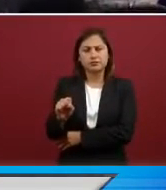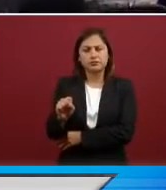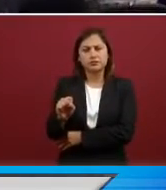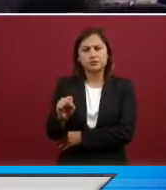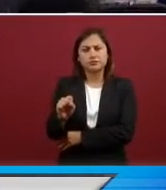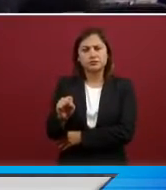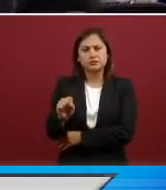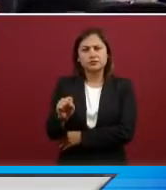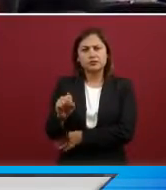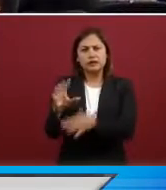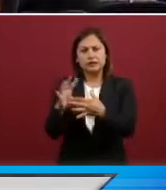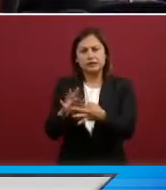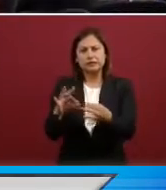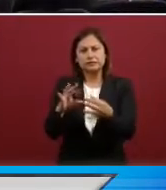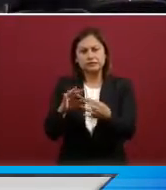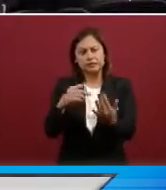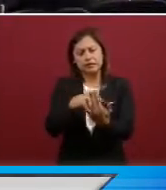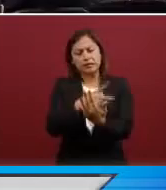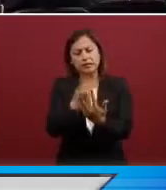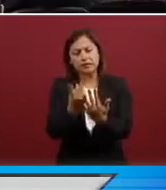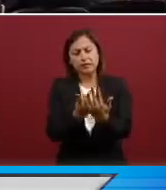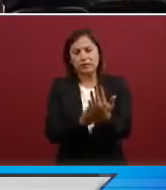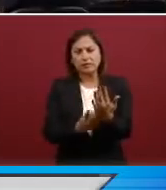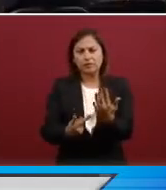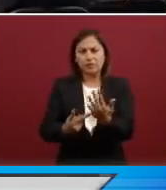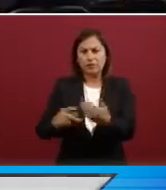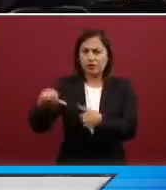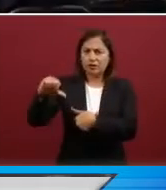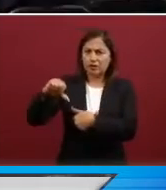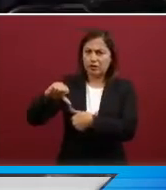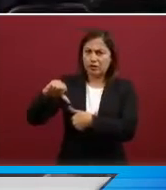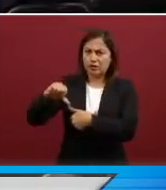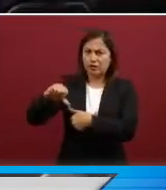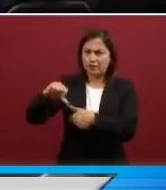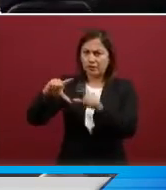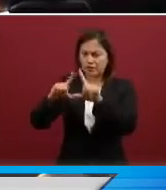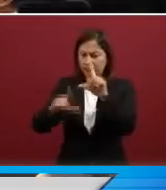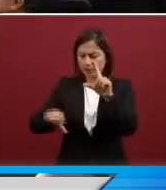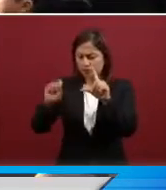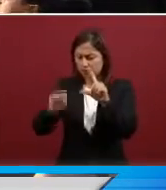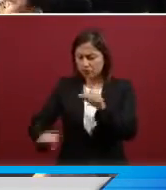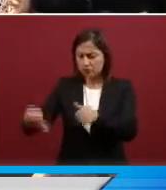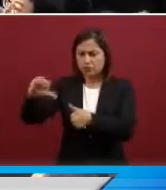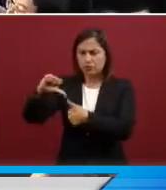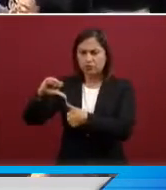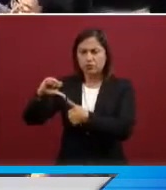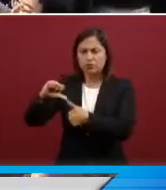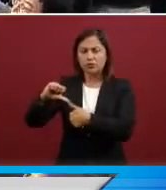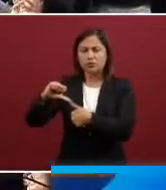and finally Stationary LP Gas brand GAS COM at 8.12 per liter Source: SENER, CRE and PROFECO